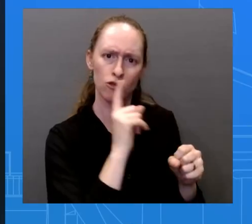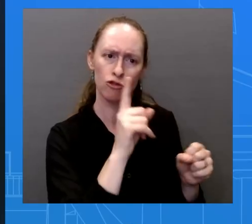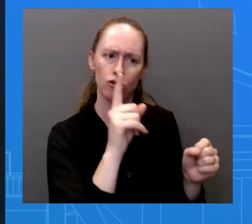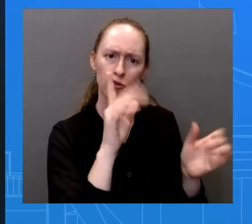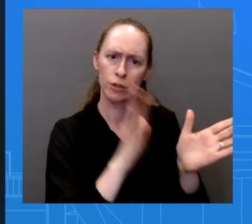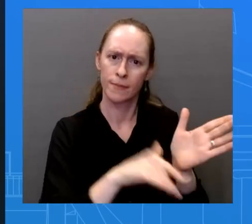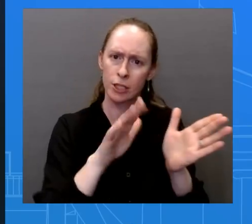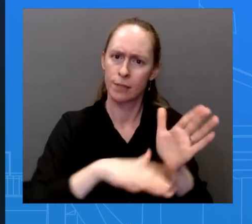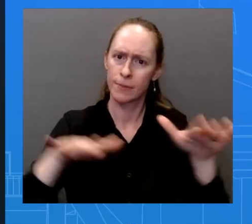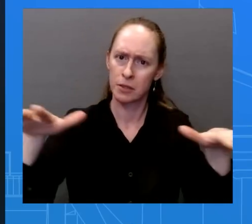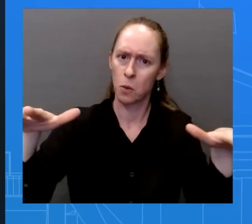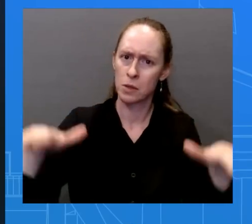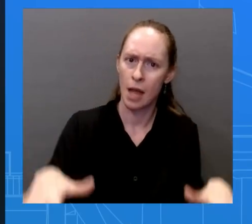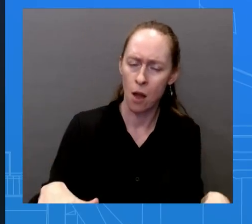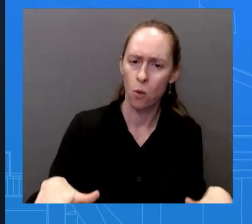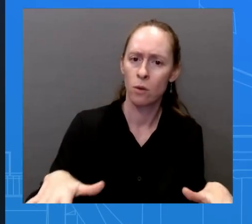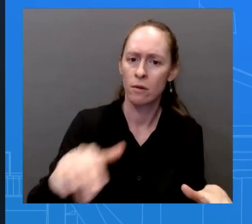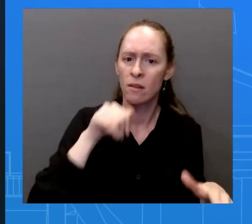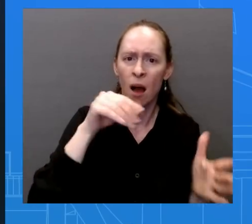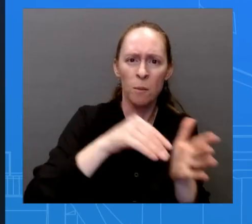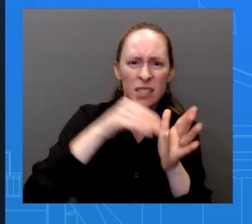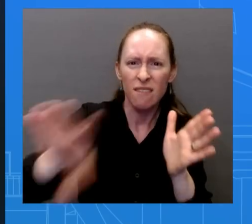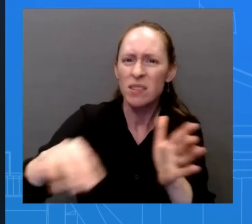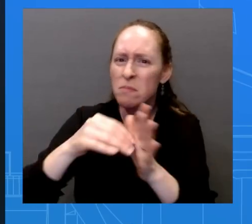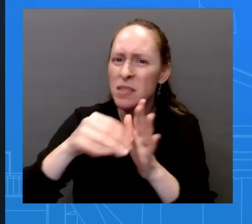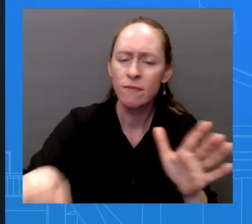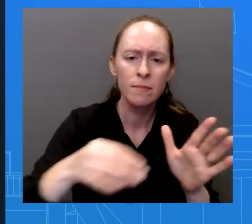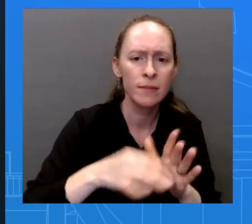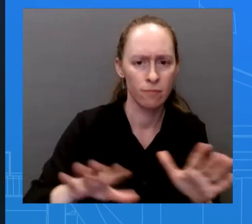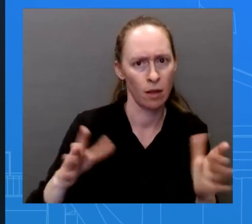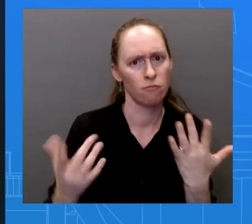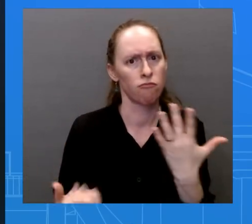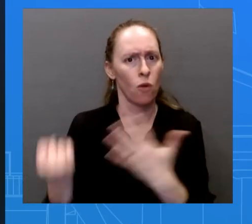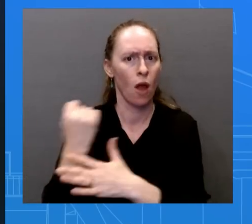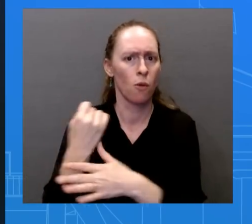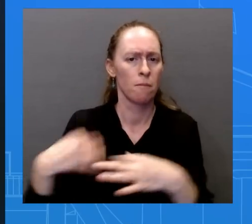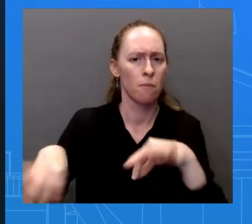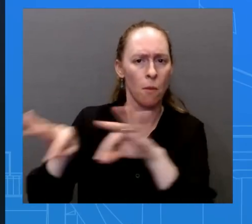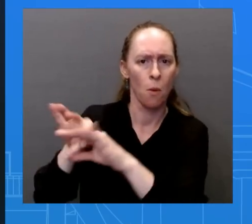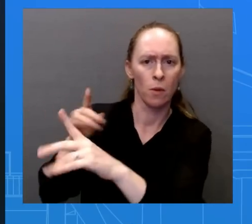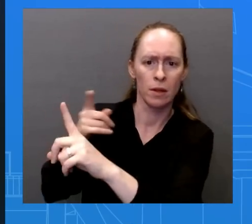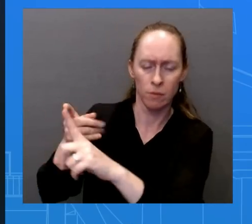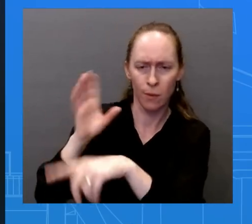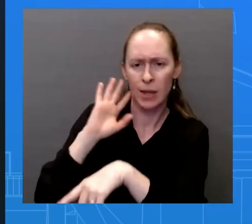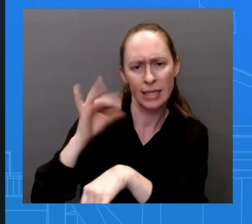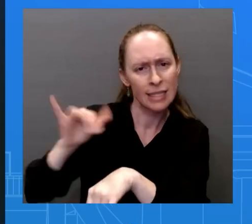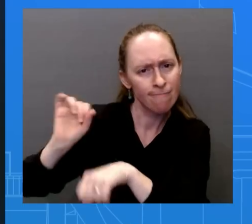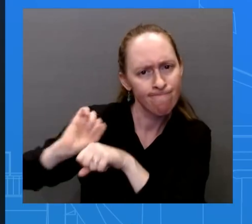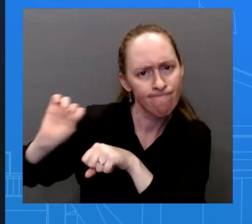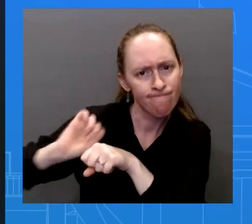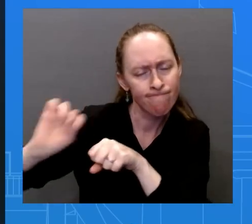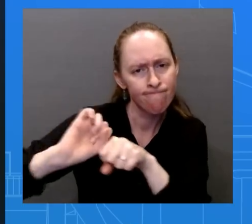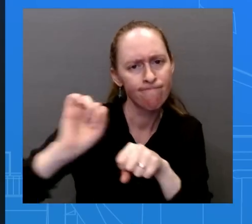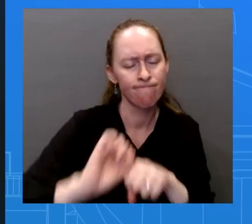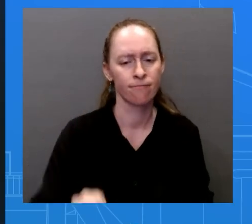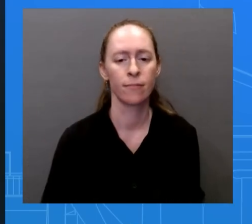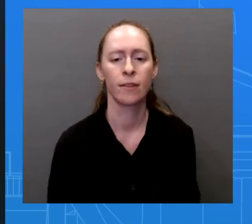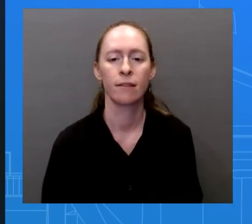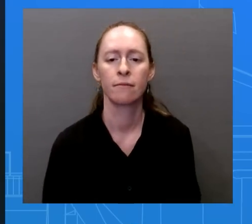He -- we're going to -- we know that we're -- there's more work to do, but we have seen some important progress for the American people. A couple of things that I'll lay out: